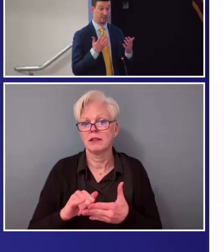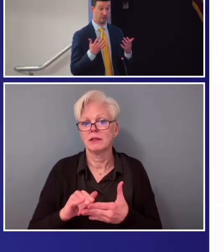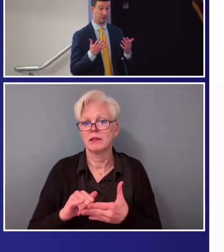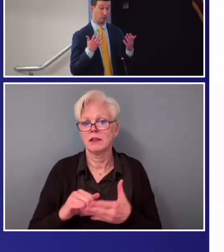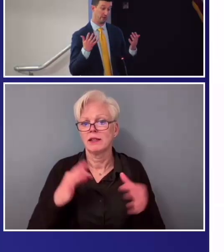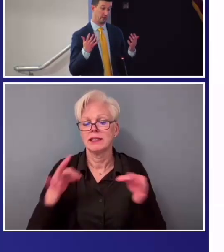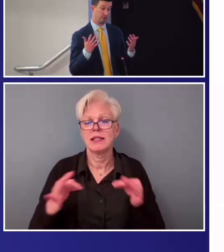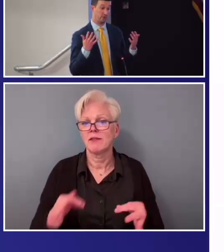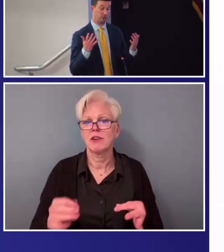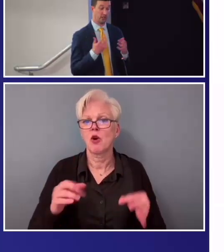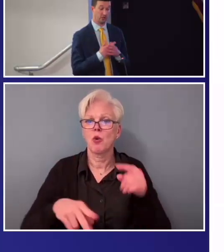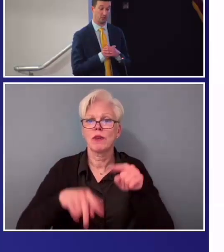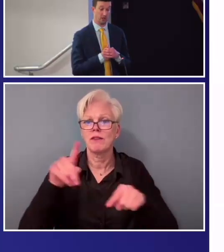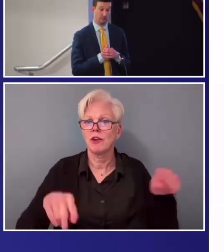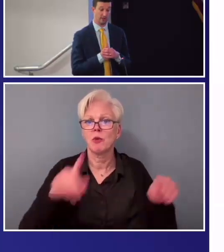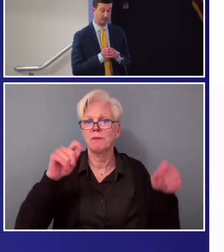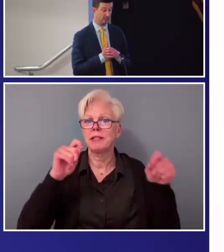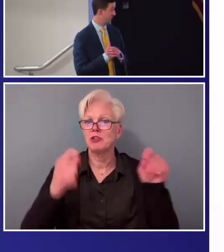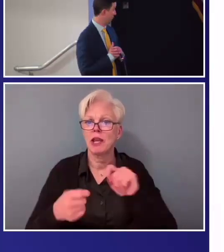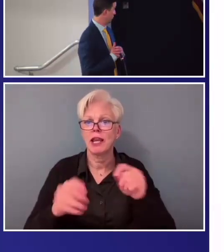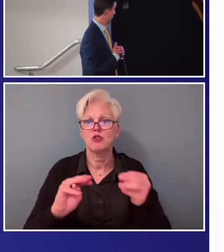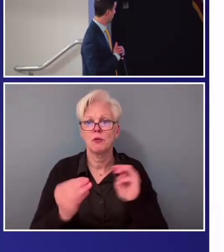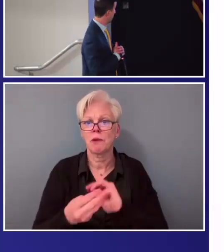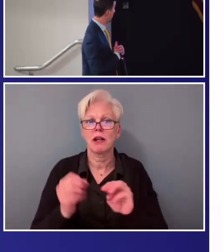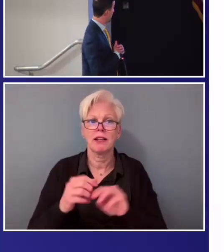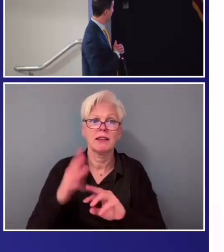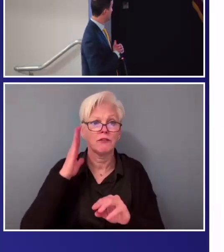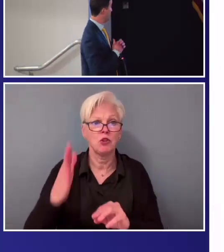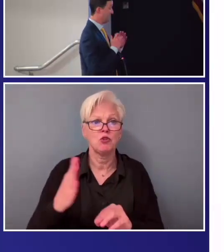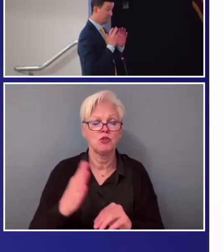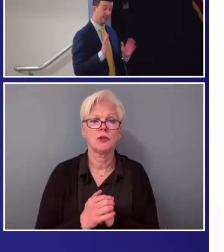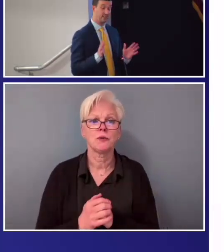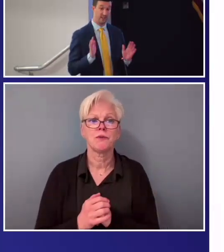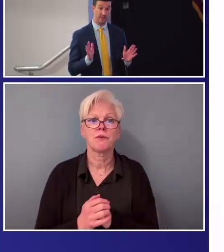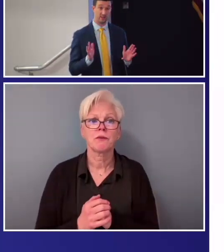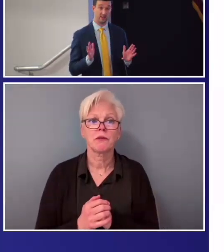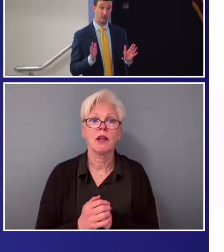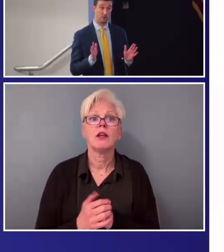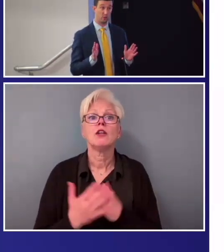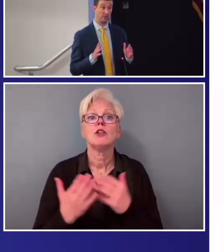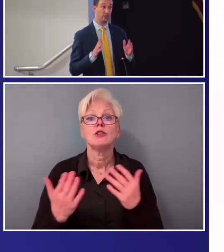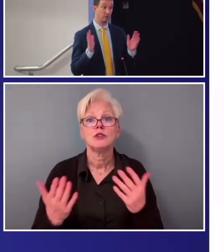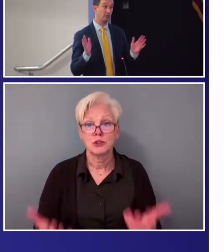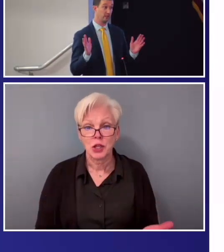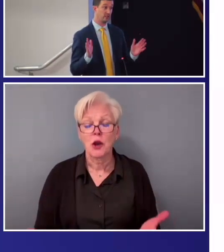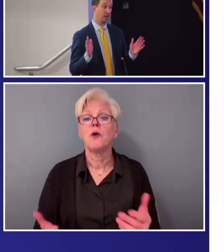definition or variable is changed or modified in the future. So that said, we do know the list of